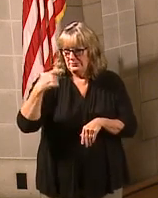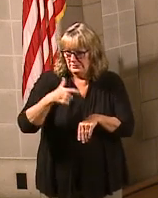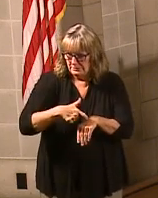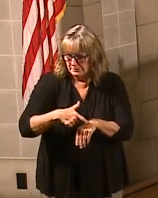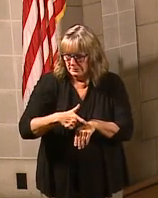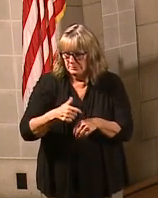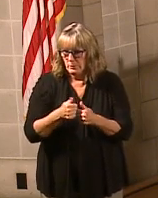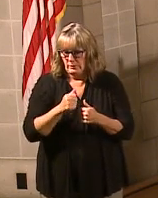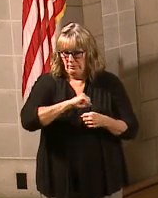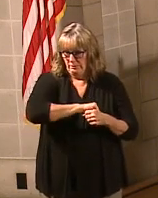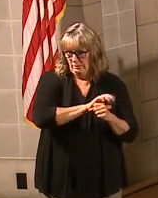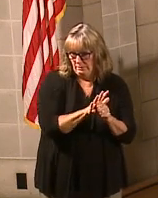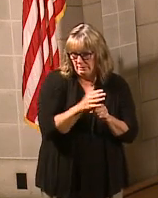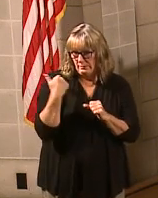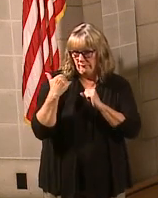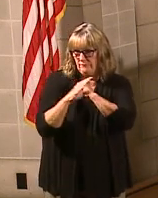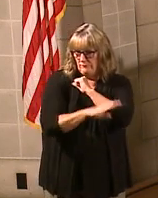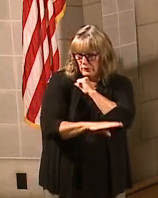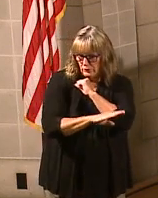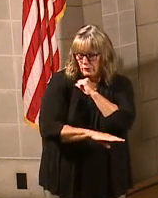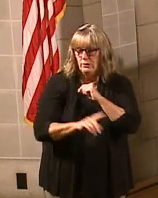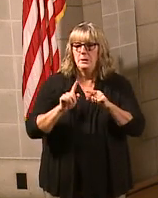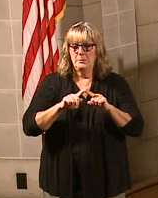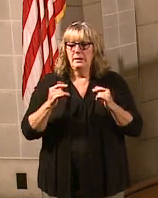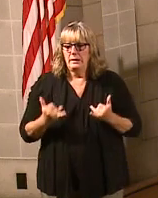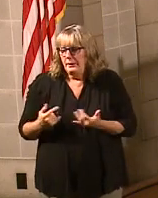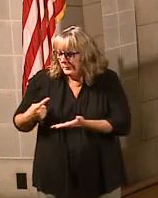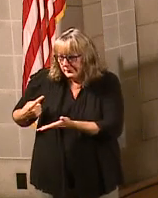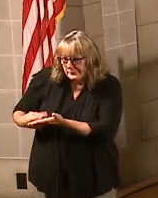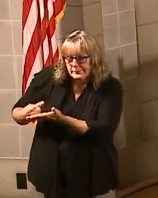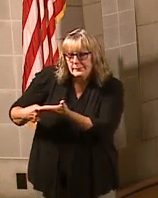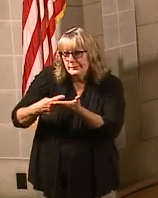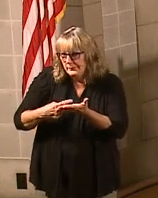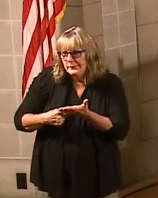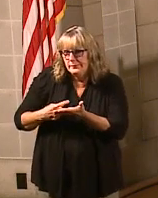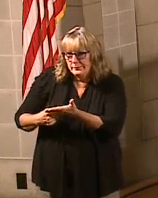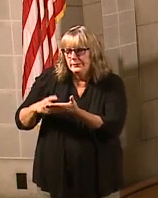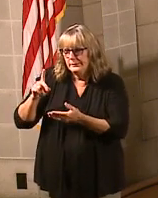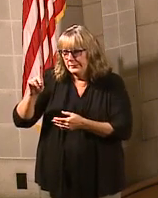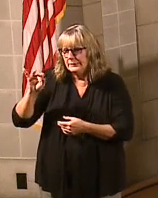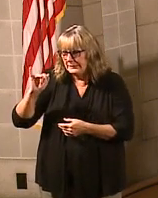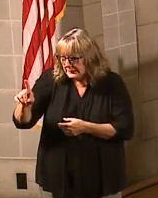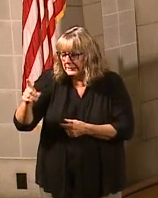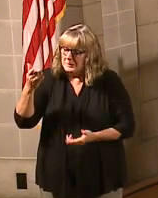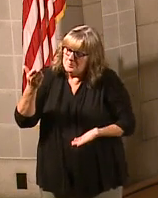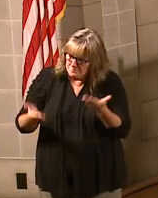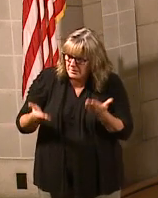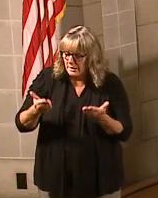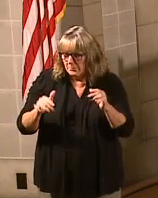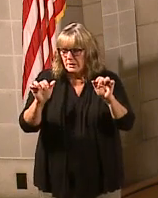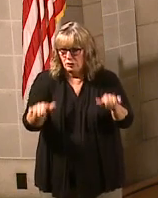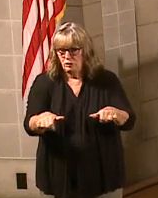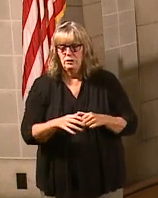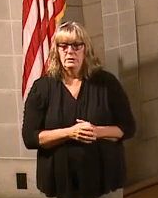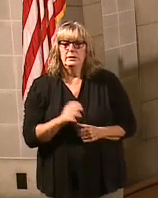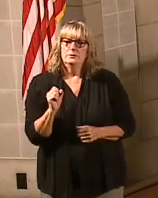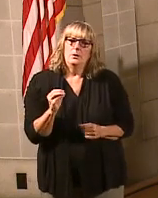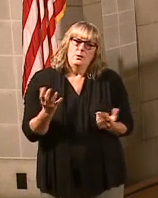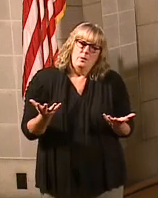YEAH. SO WE DID NOT DO THAT DURING THE SURGE WE HAD WITH REGARD TO THE